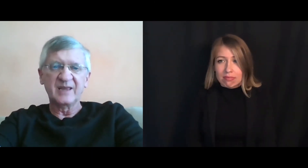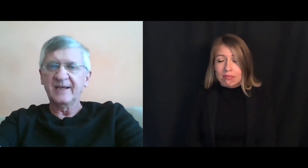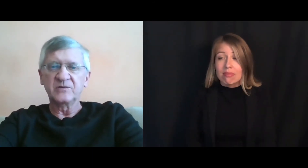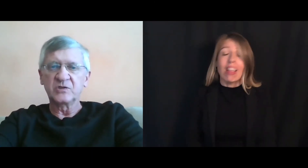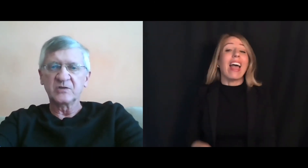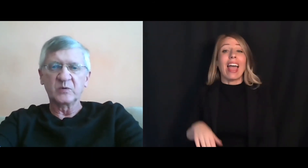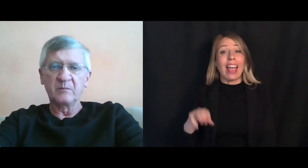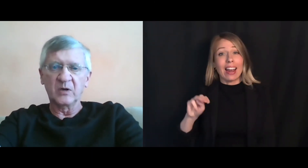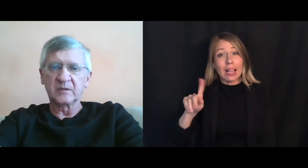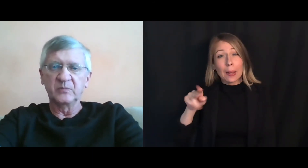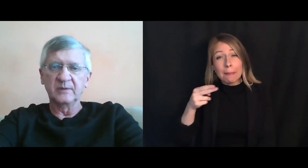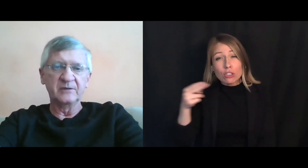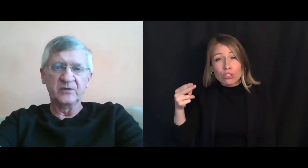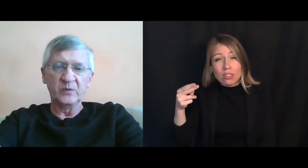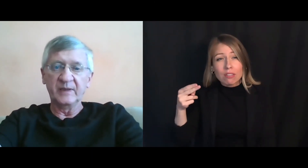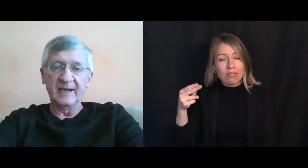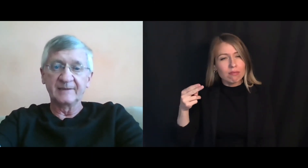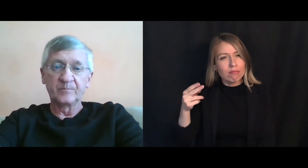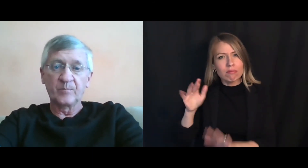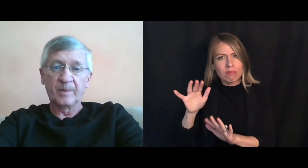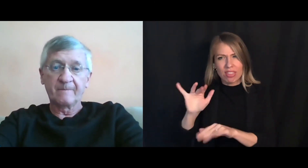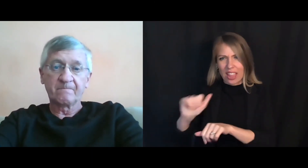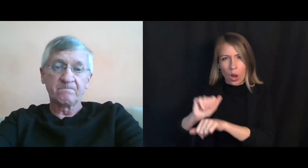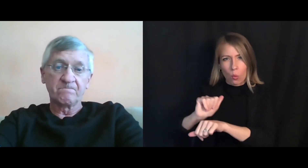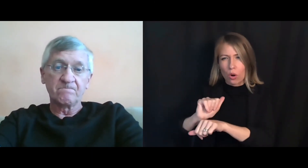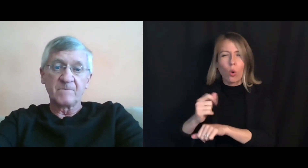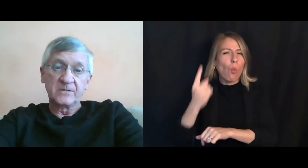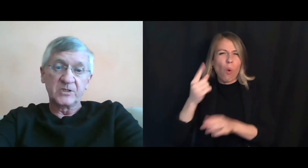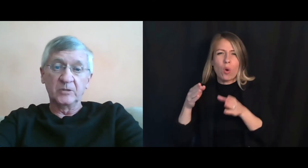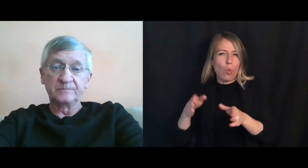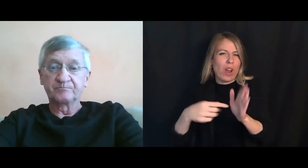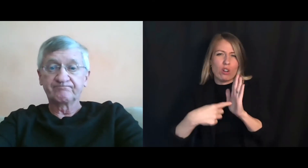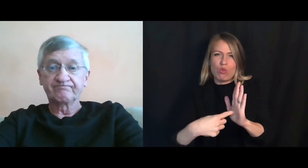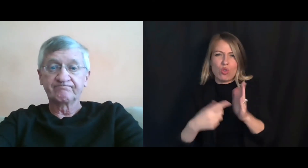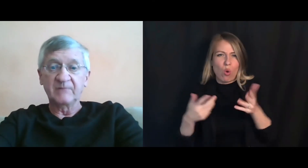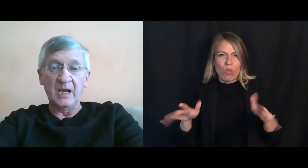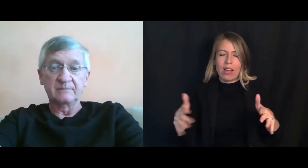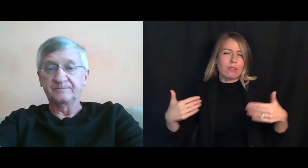I think is just remarkable in doing that. So, yeah.